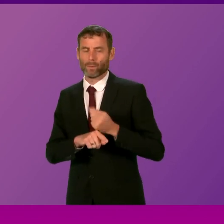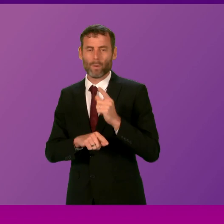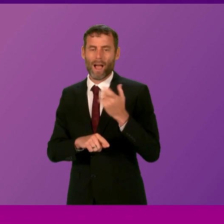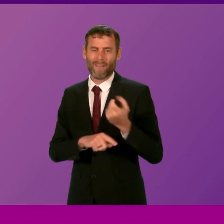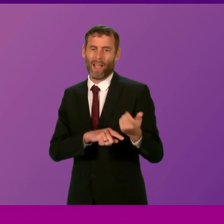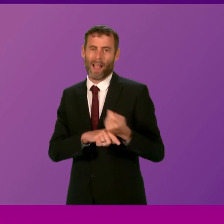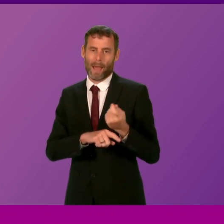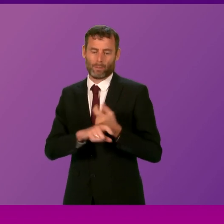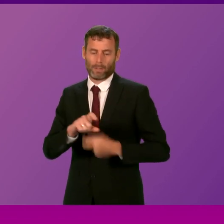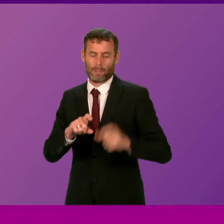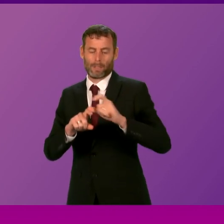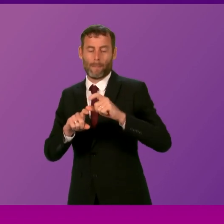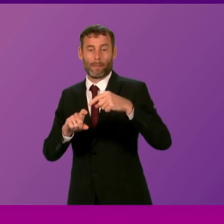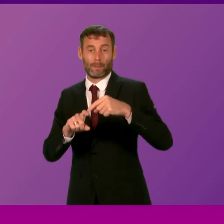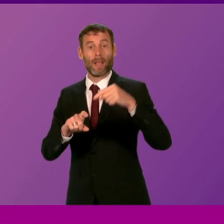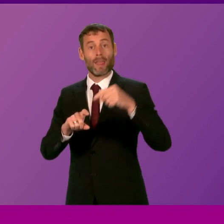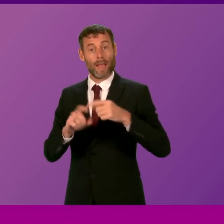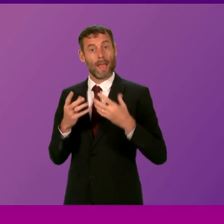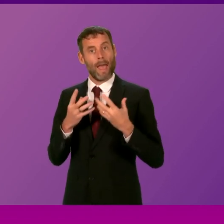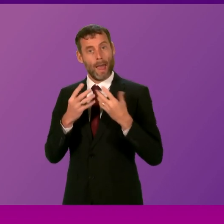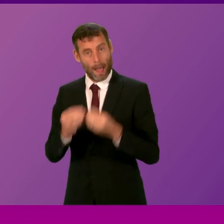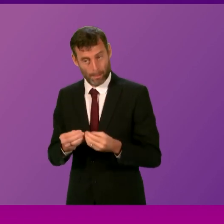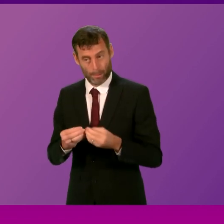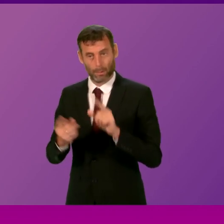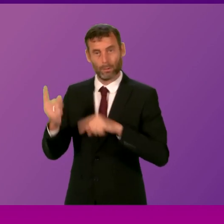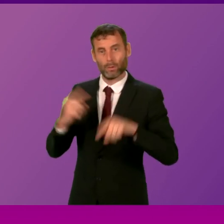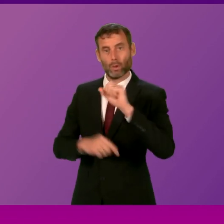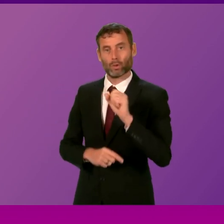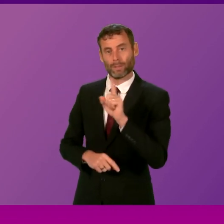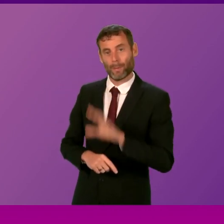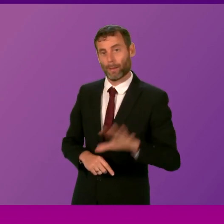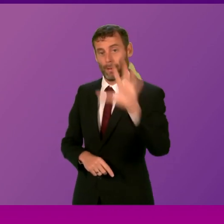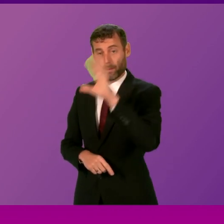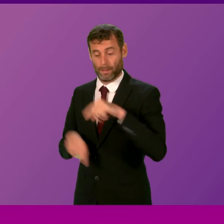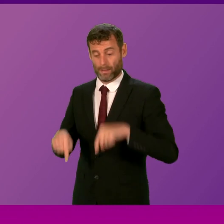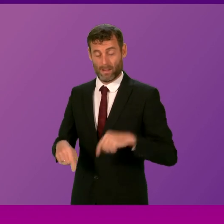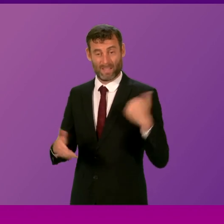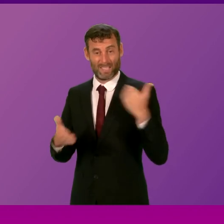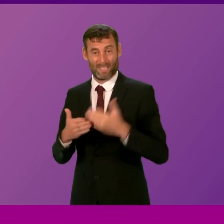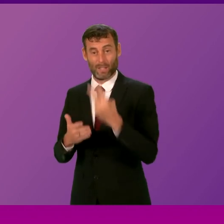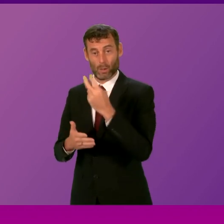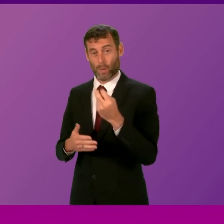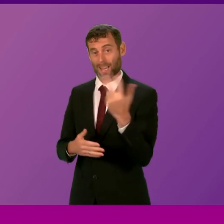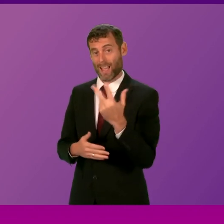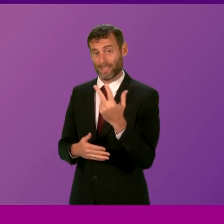which has provided extra support to carers in Scotland since 2018. We will again call on the UK Government to match our actions to address